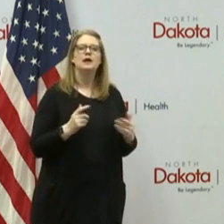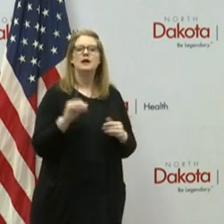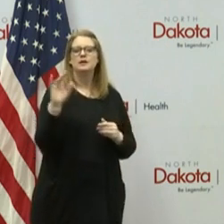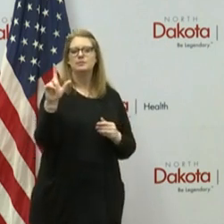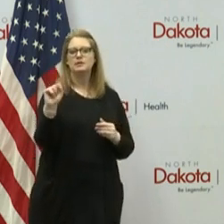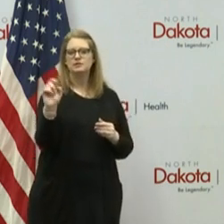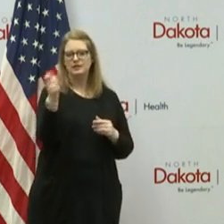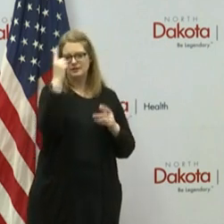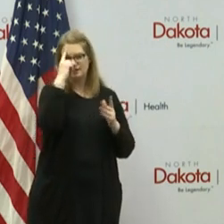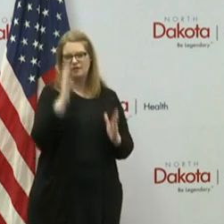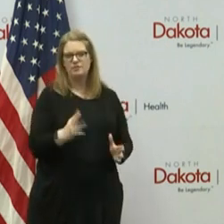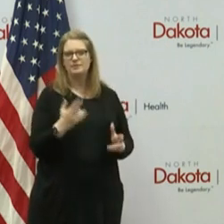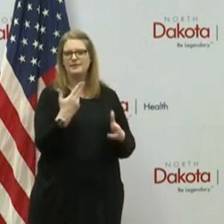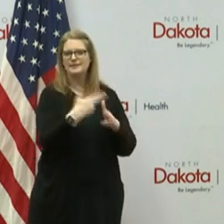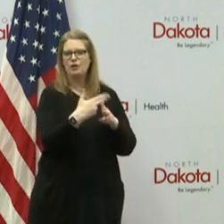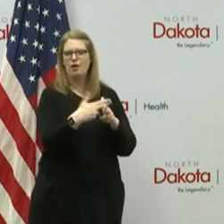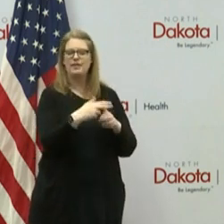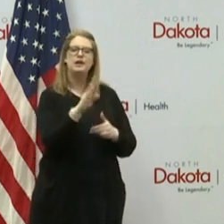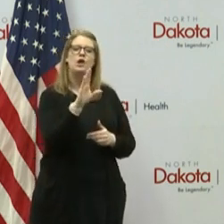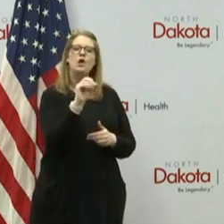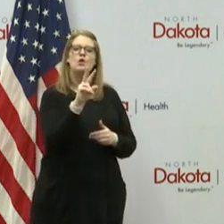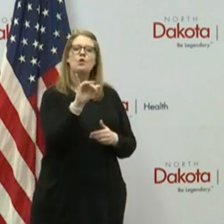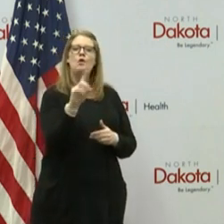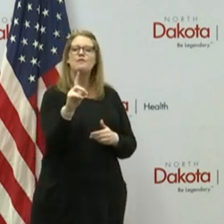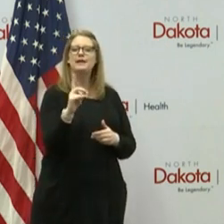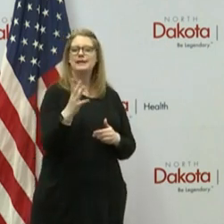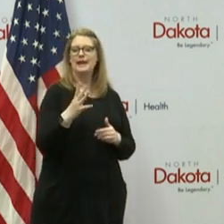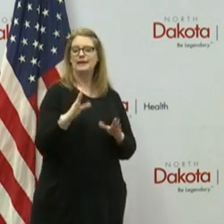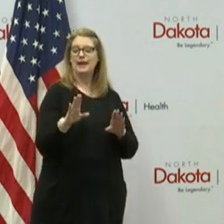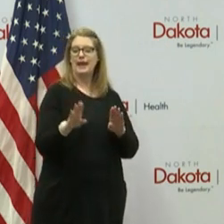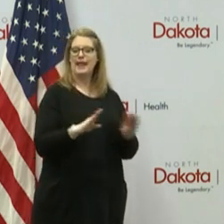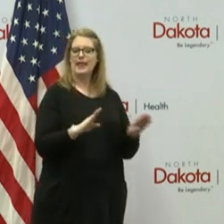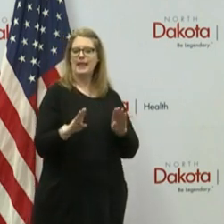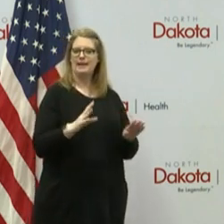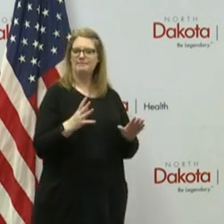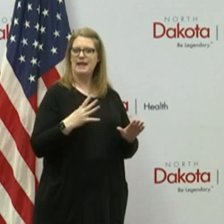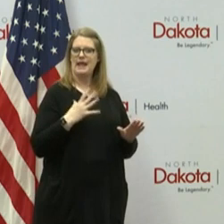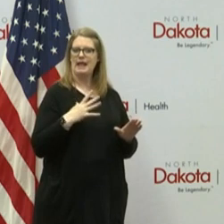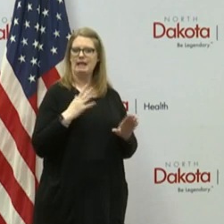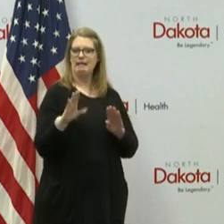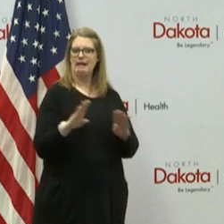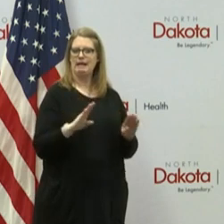ECONOMY GOING IN A BETTER, SAFER NORTH DAKOTA FOR EMPLOYEES, EMPLOYERS AND CUSTOMERS ALIKE.